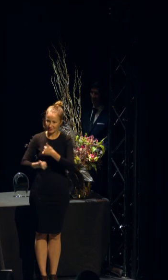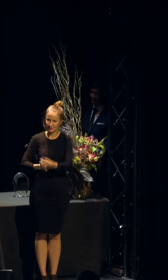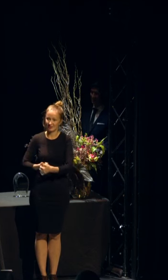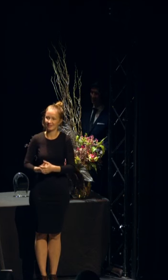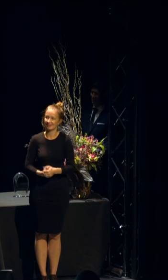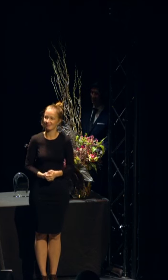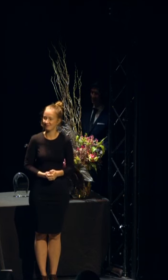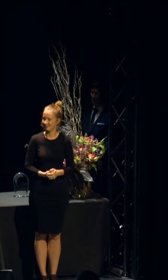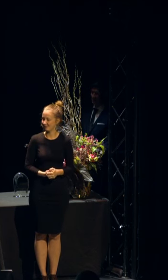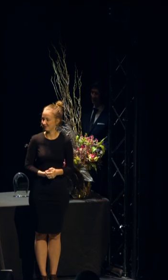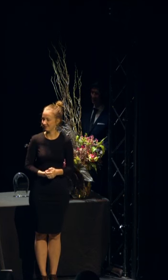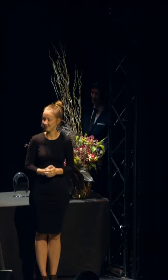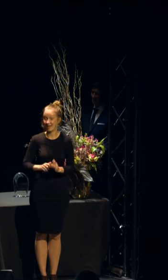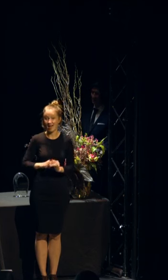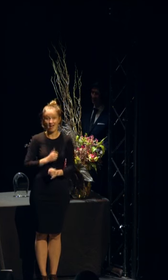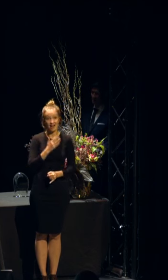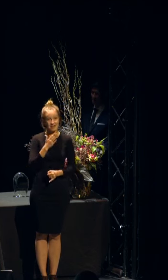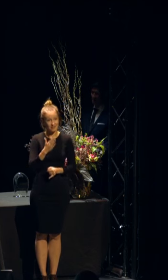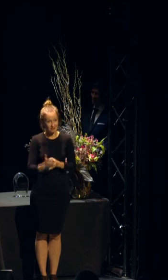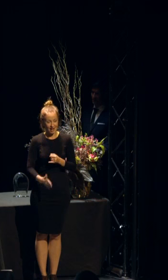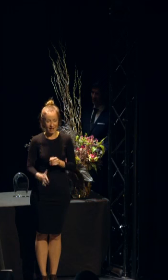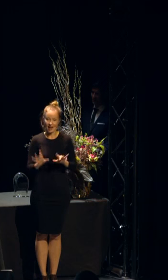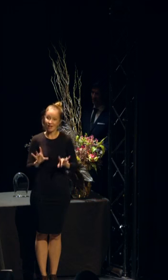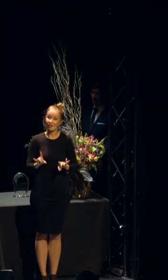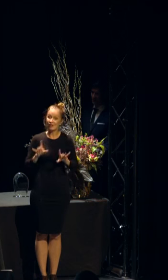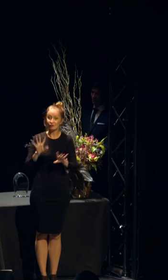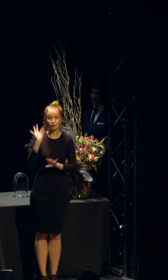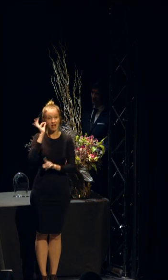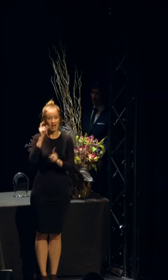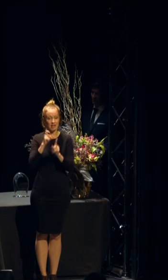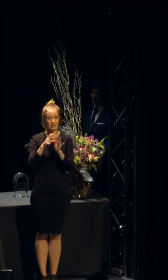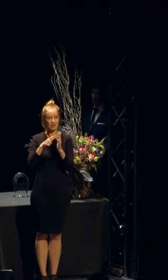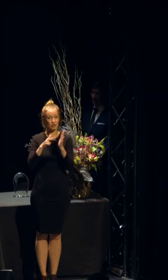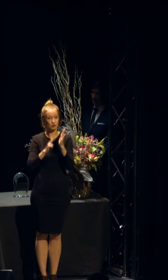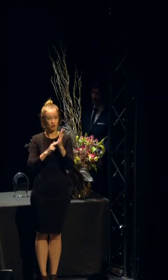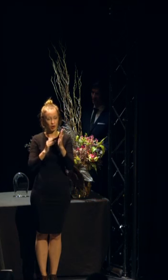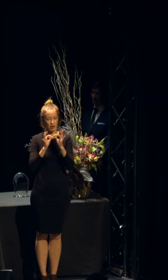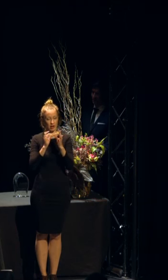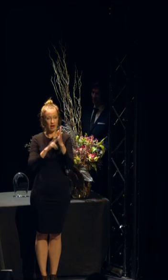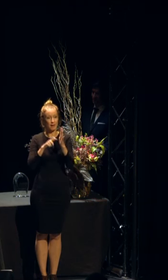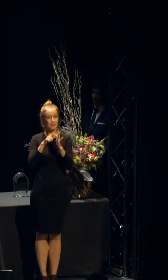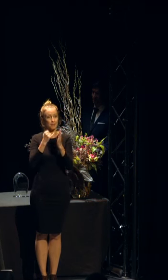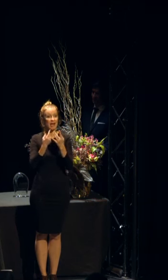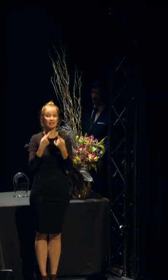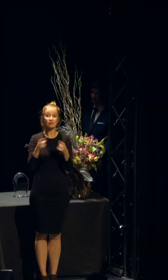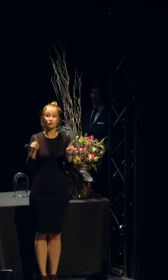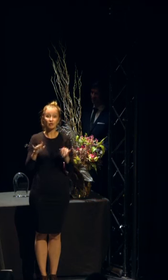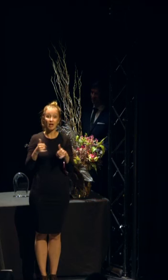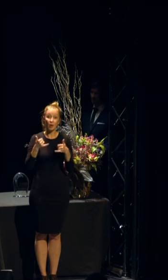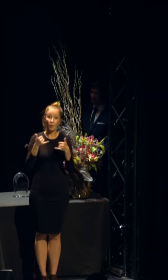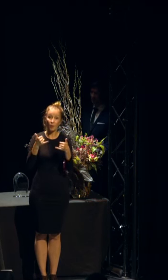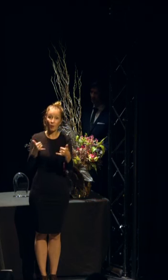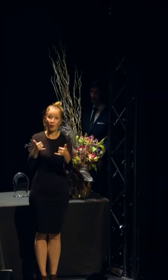So, finally, the Australia Council Don Banks Music Award honours a distinguished artist who has made an outstanding